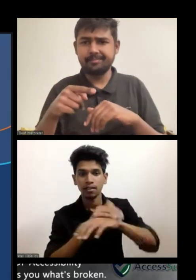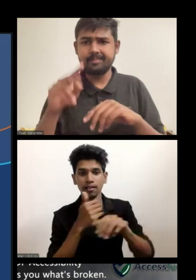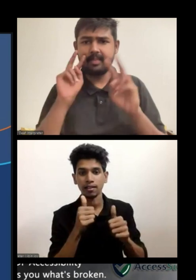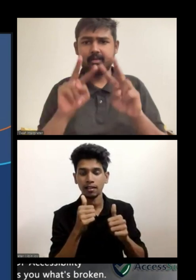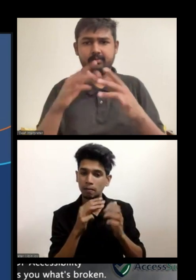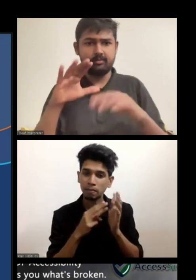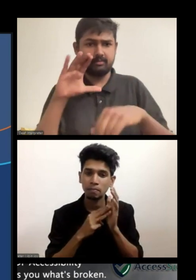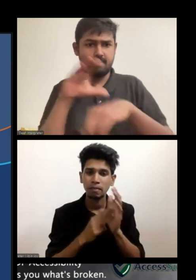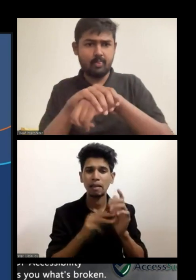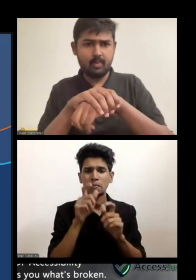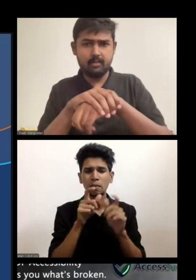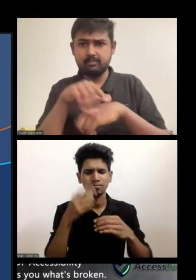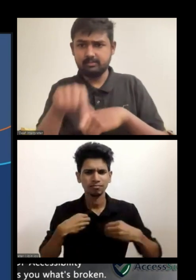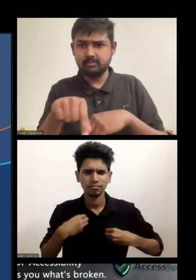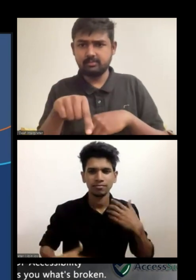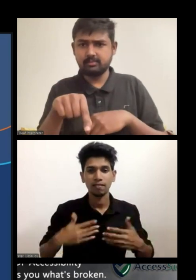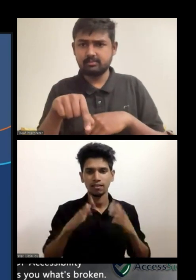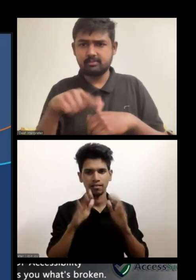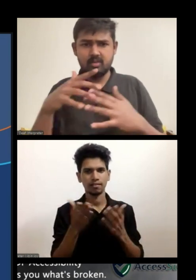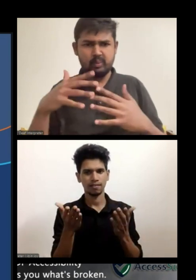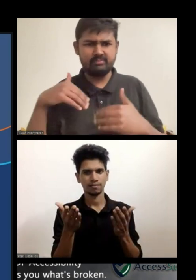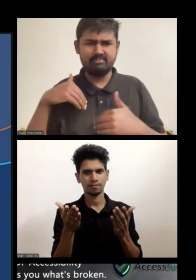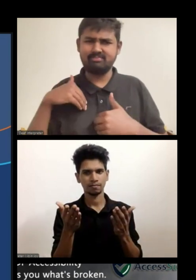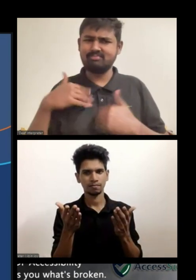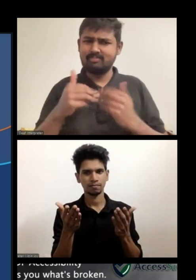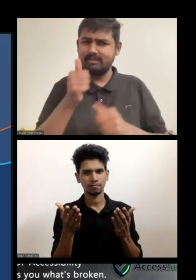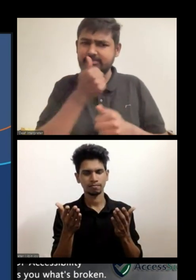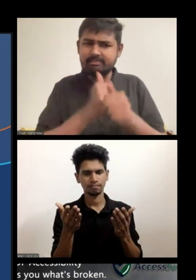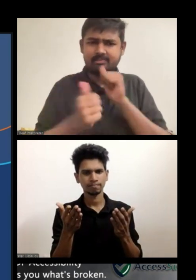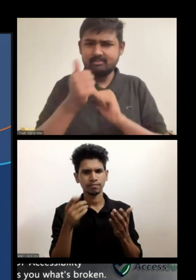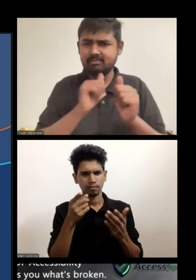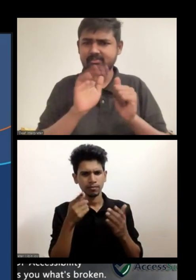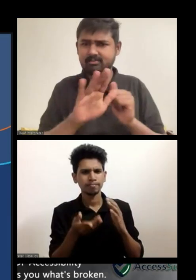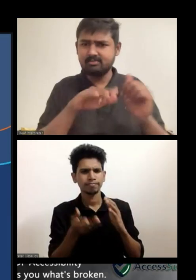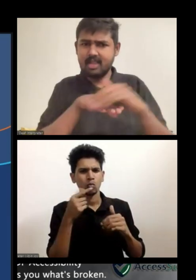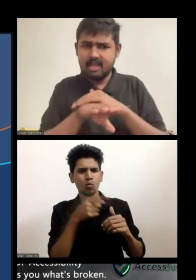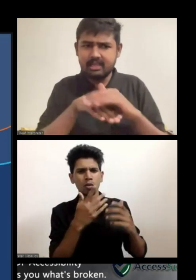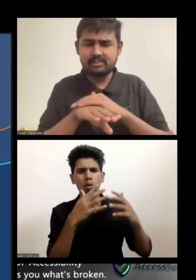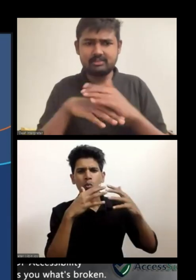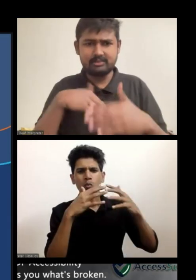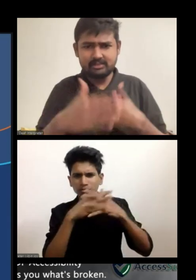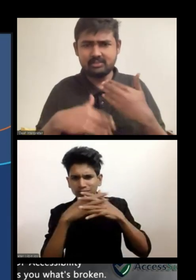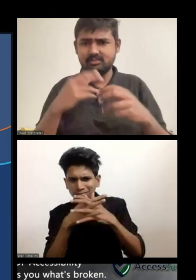When it comes to accessibility, we mostly talk about the websites and applications, but it does not end here.